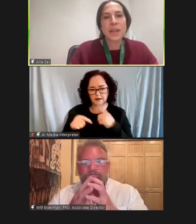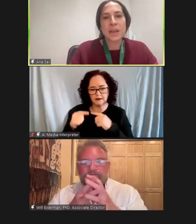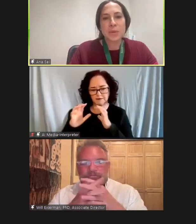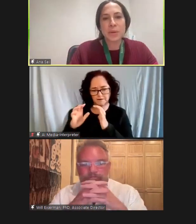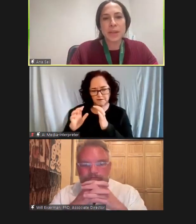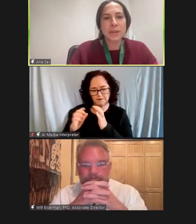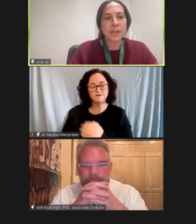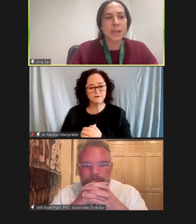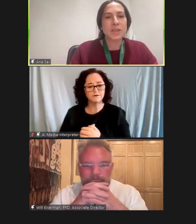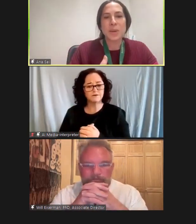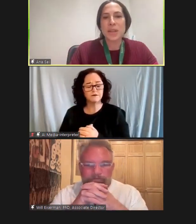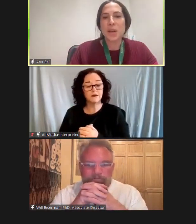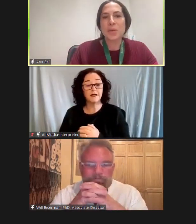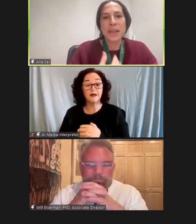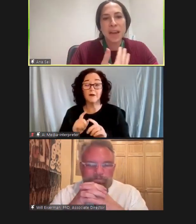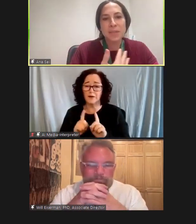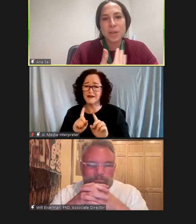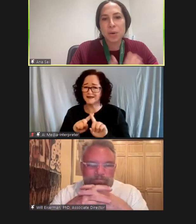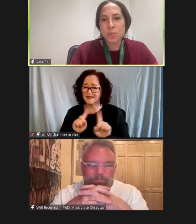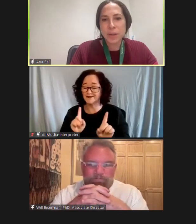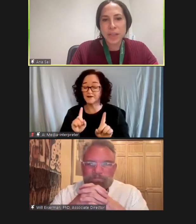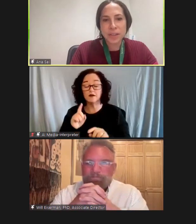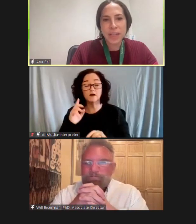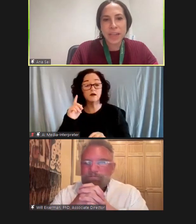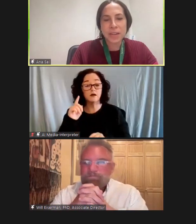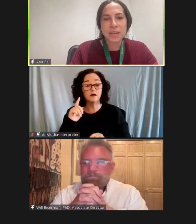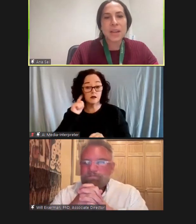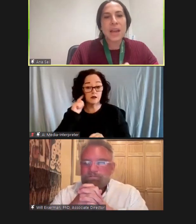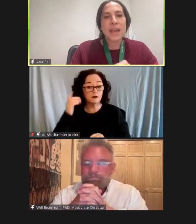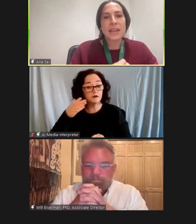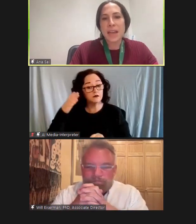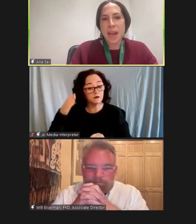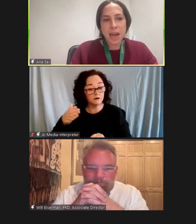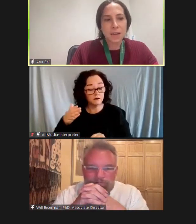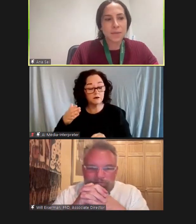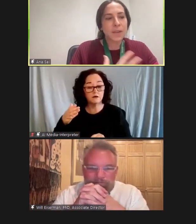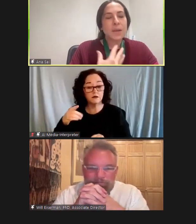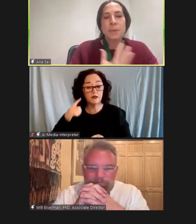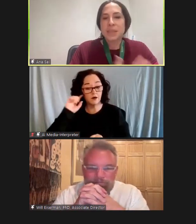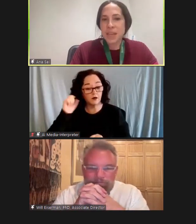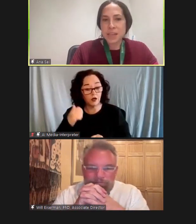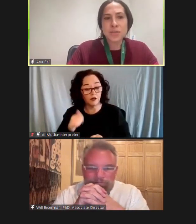hearing loss we know they have a normal